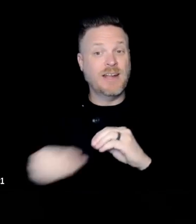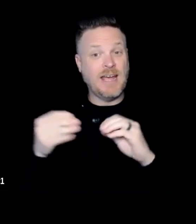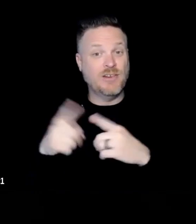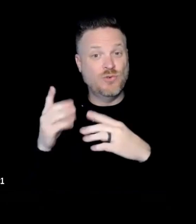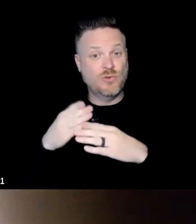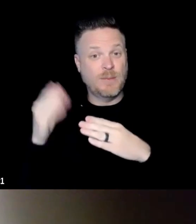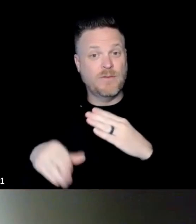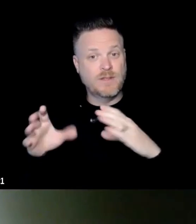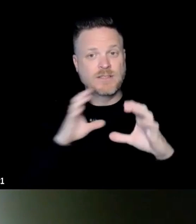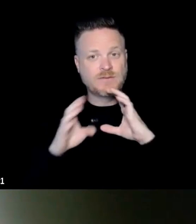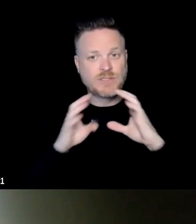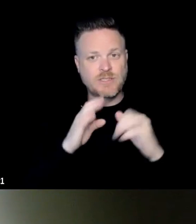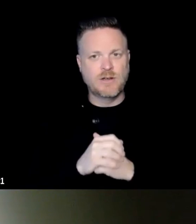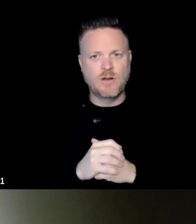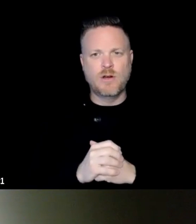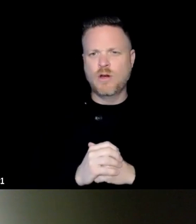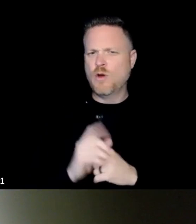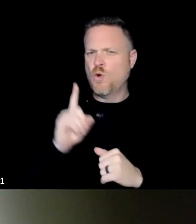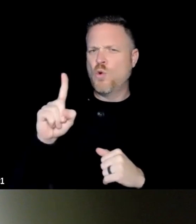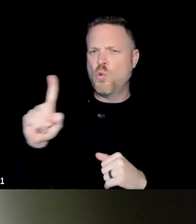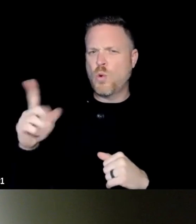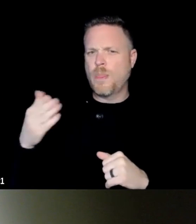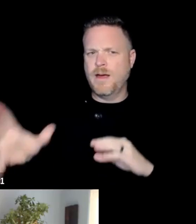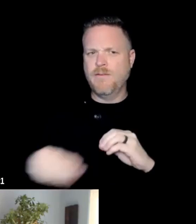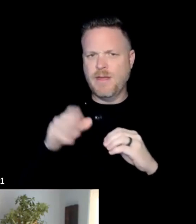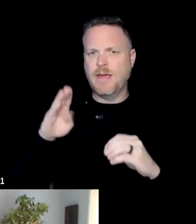Sure. The one thing that I will add is that Brenda is absolutely right, that